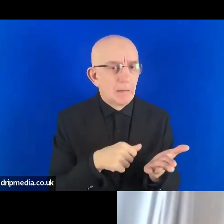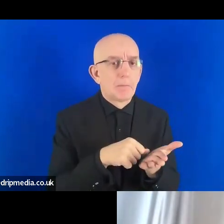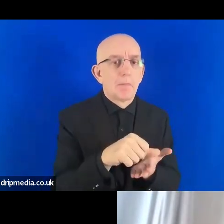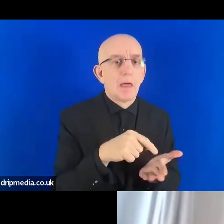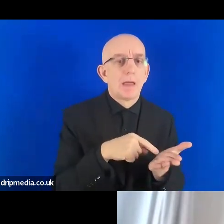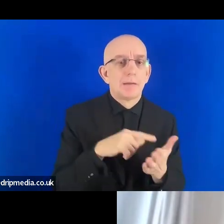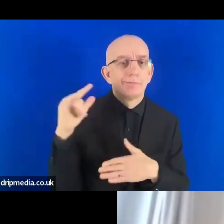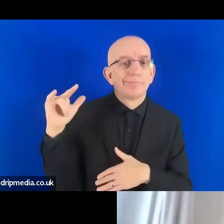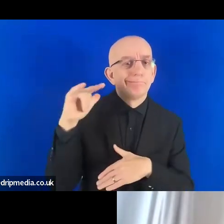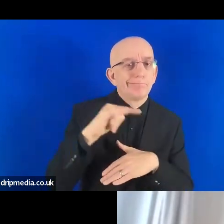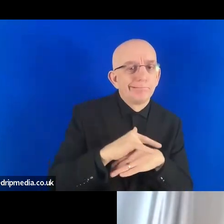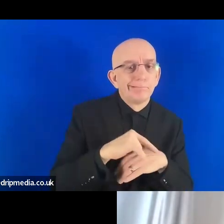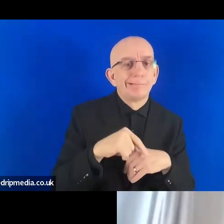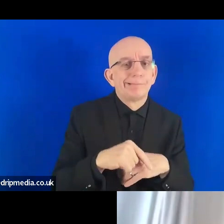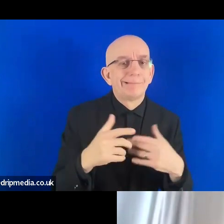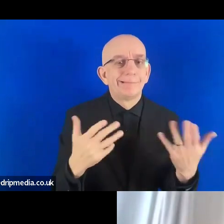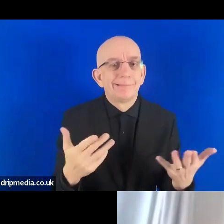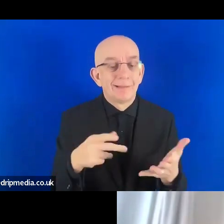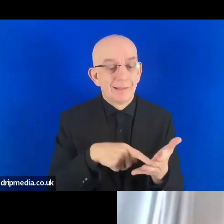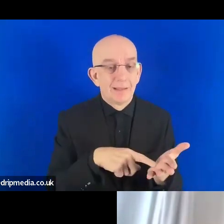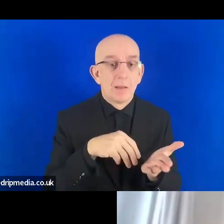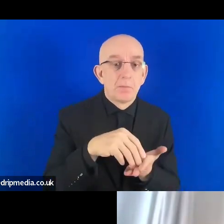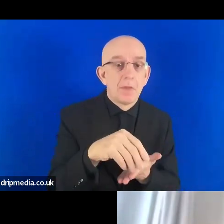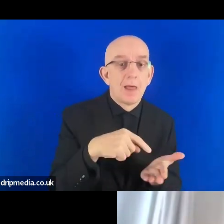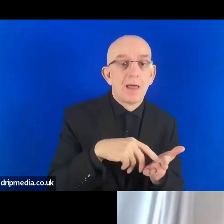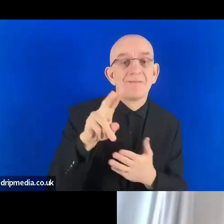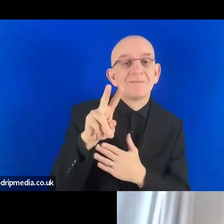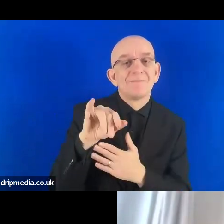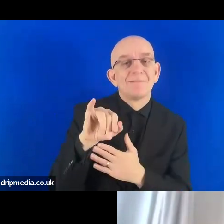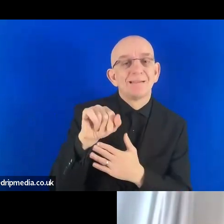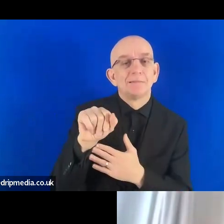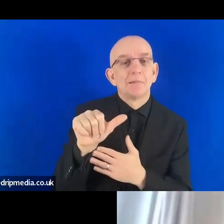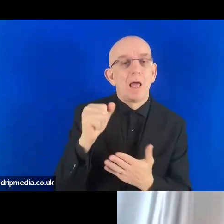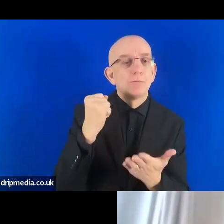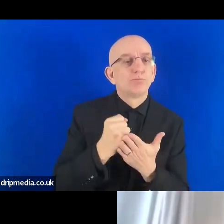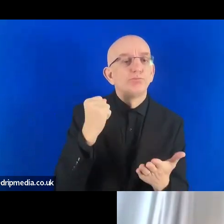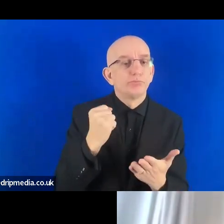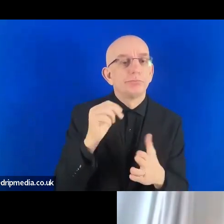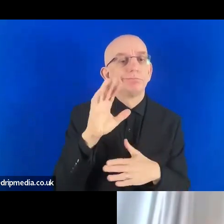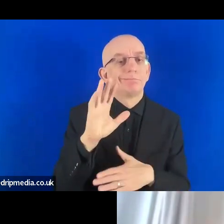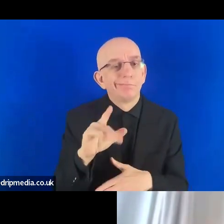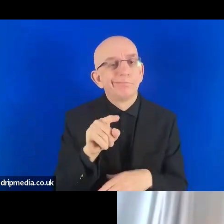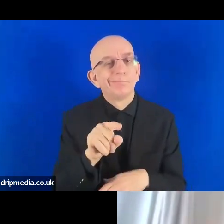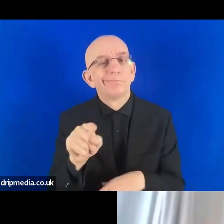amount of money, some of these visa related costs are. We are asking everyone to please